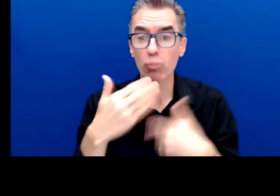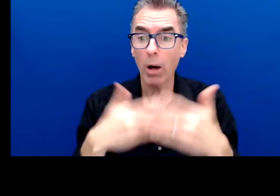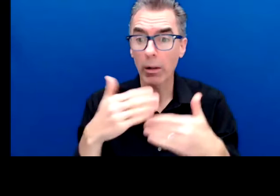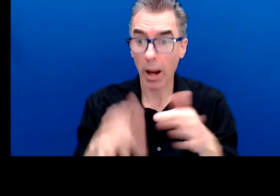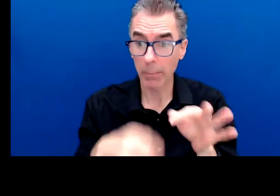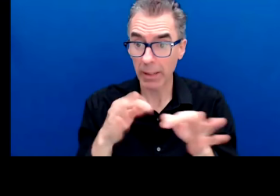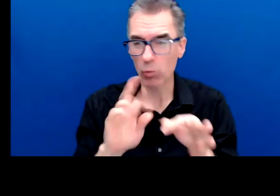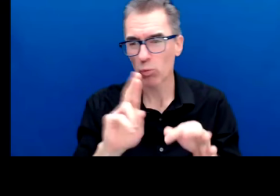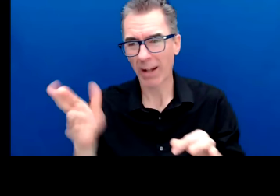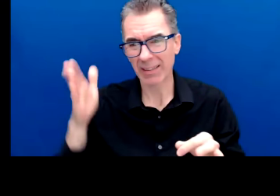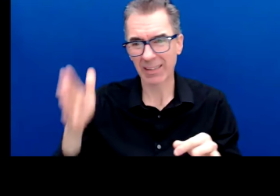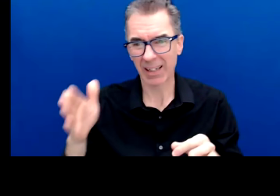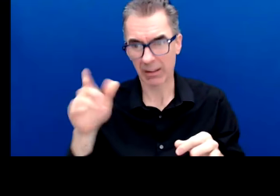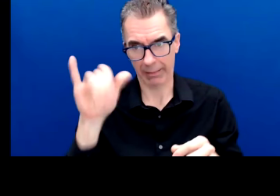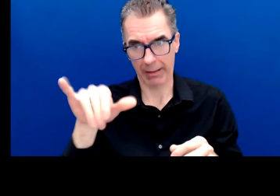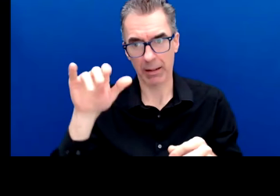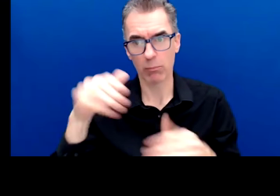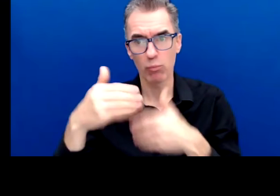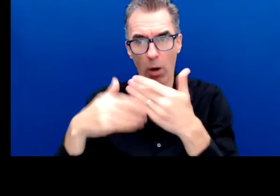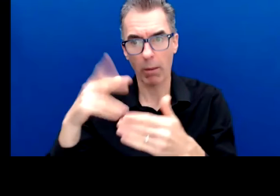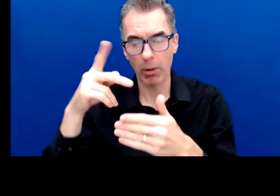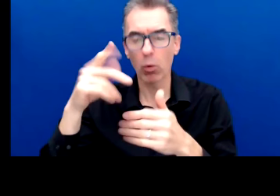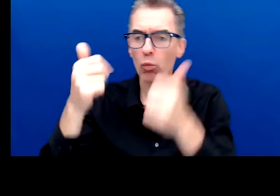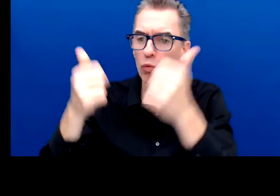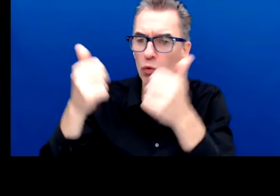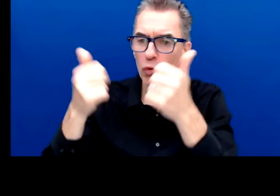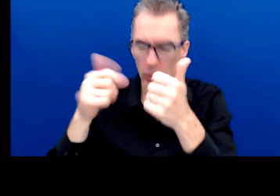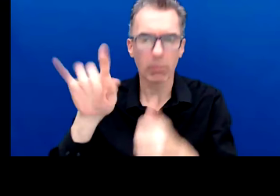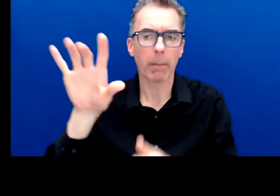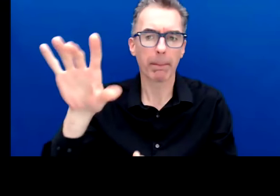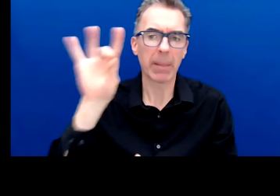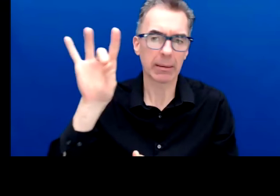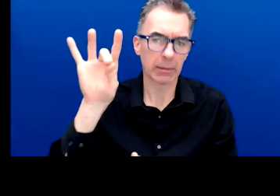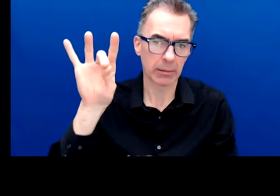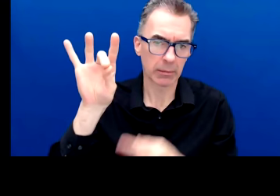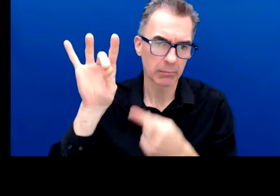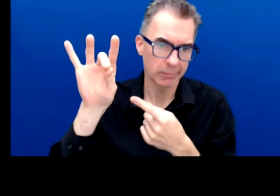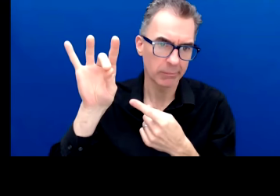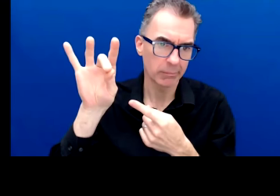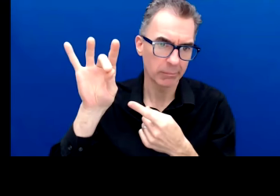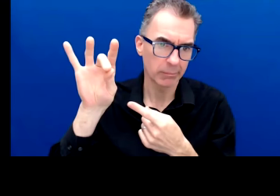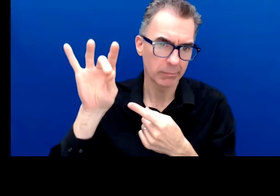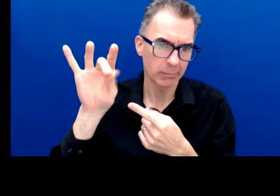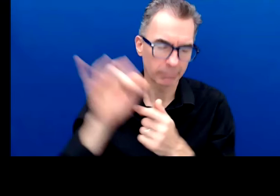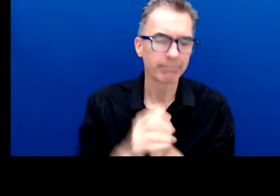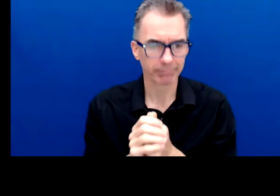And you'll select which progress update per course that you're going to be, doing your progress updates on.